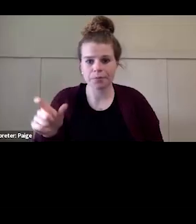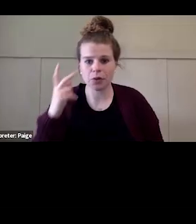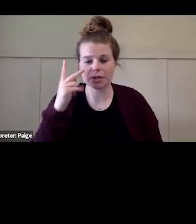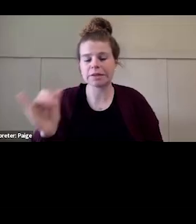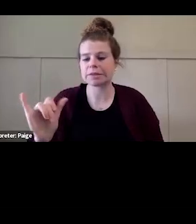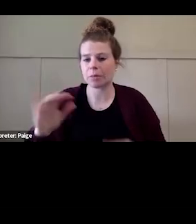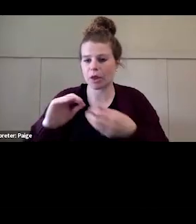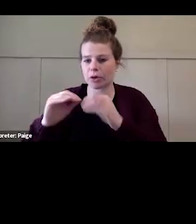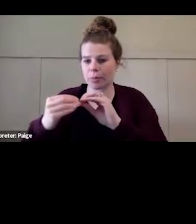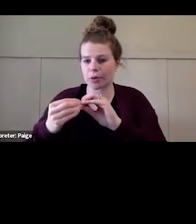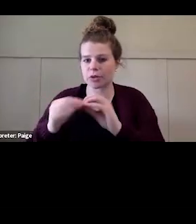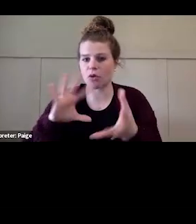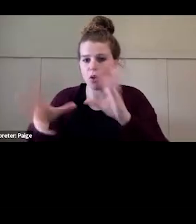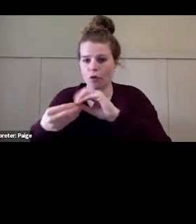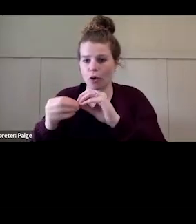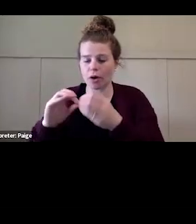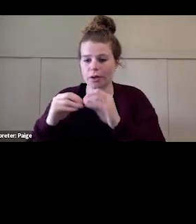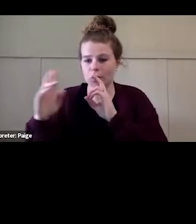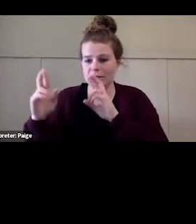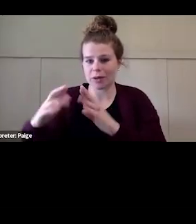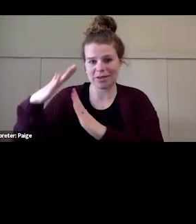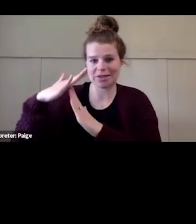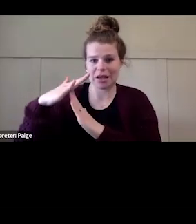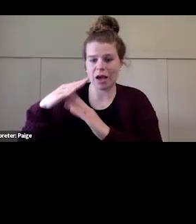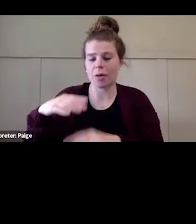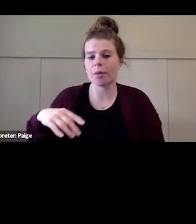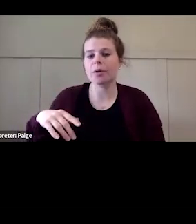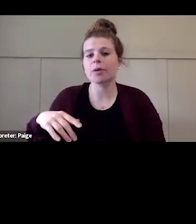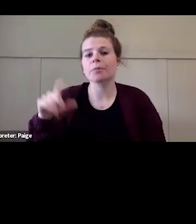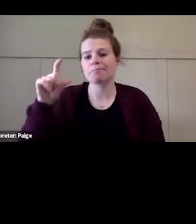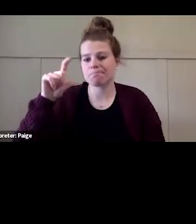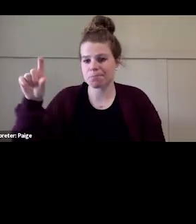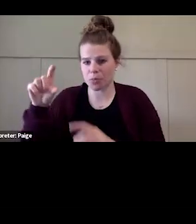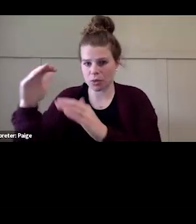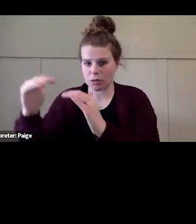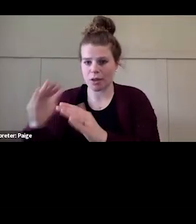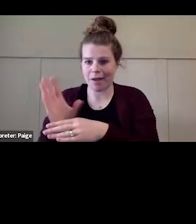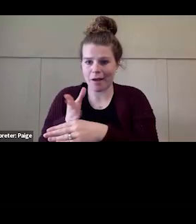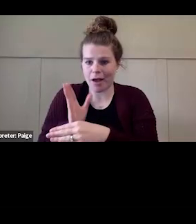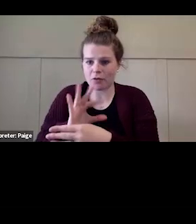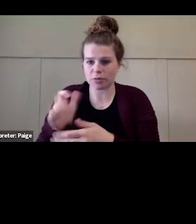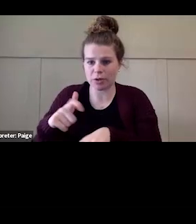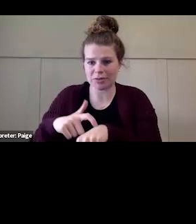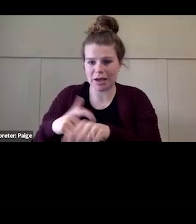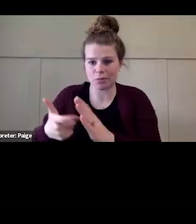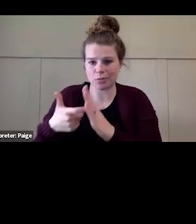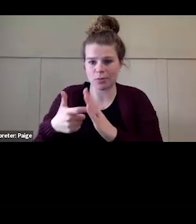of our overall number of responses up at the top, the average time that it takes for our responders to get to the scene,